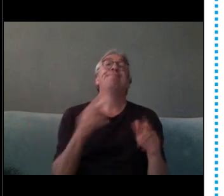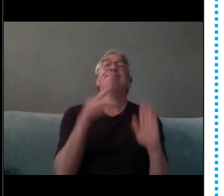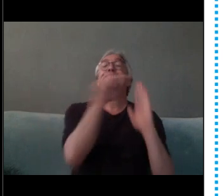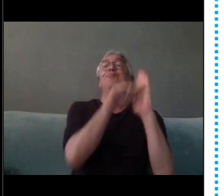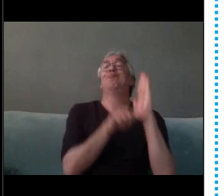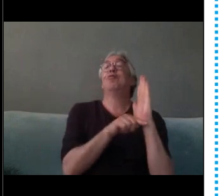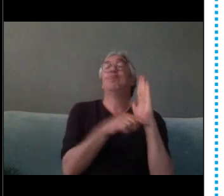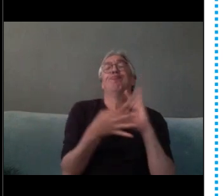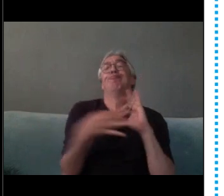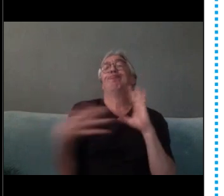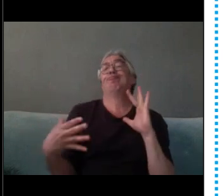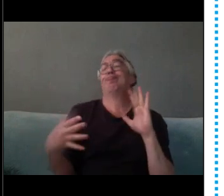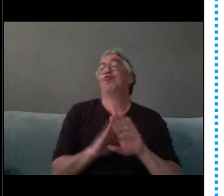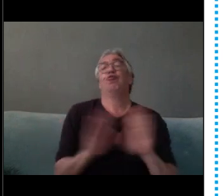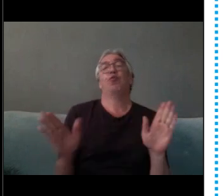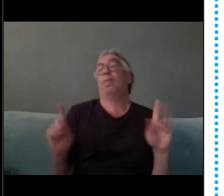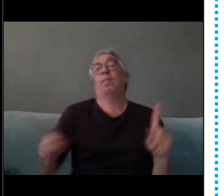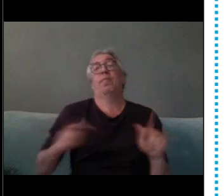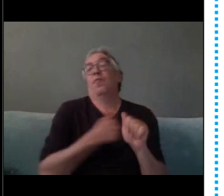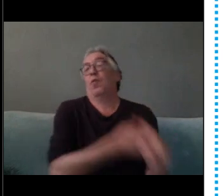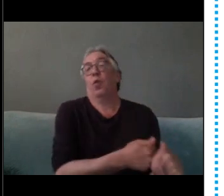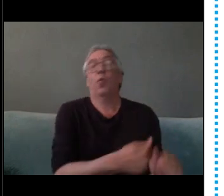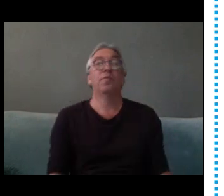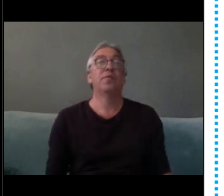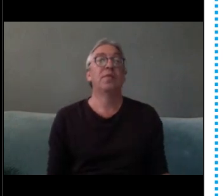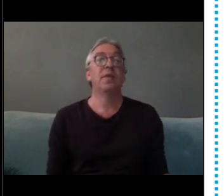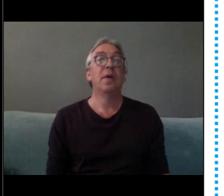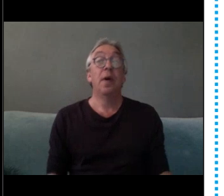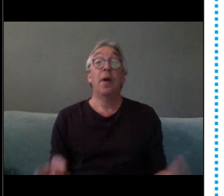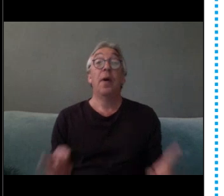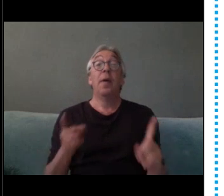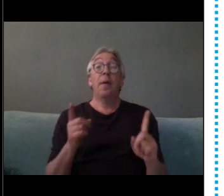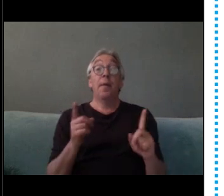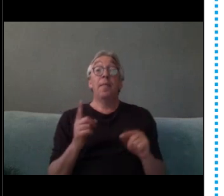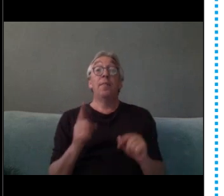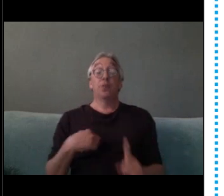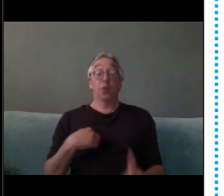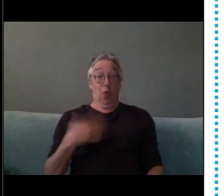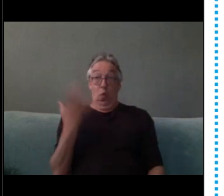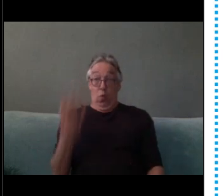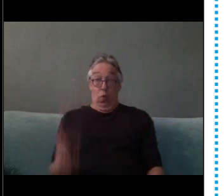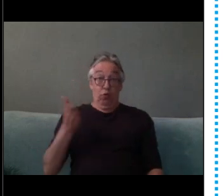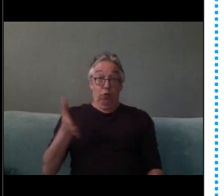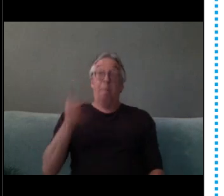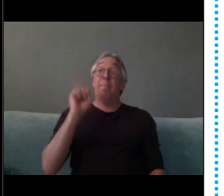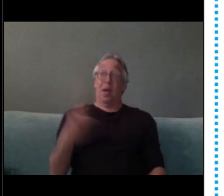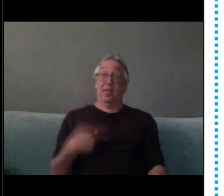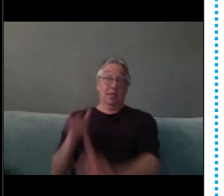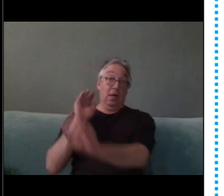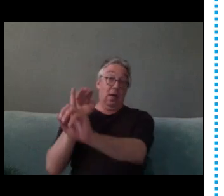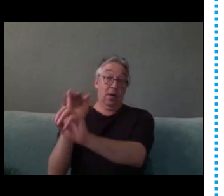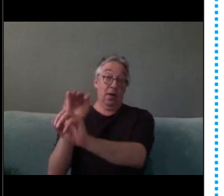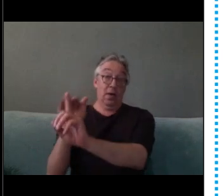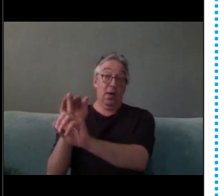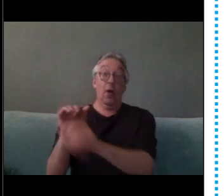In this law it is a good point you'd be compensated fully for your last and damage of mobility equipment